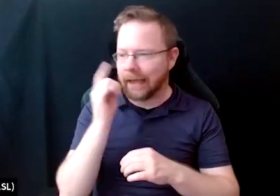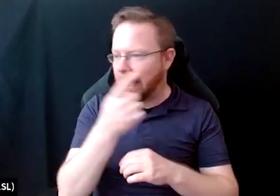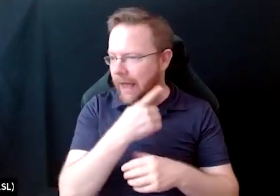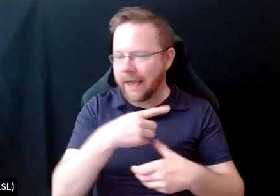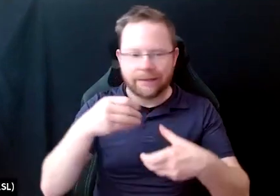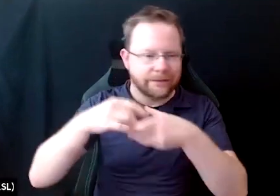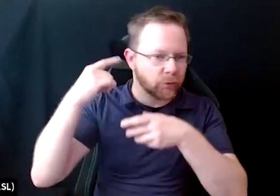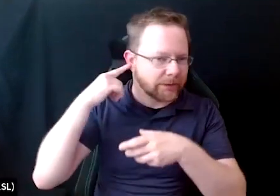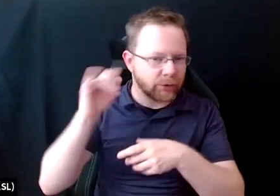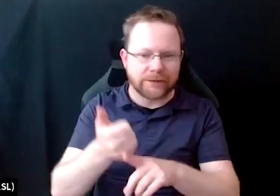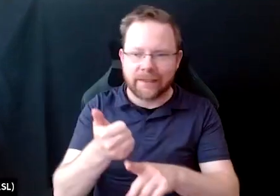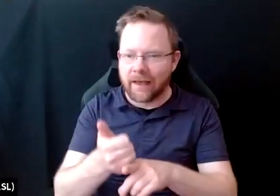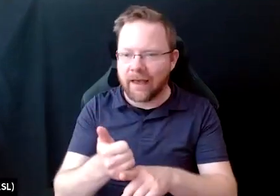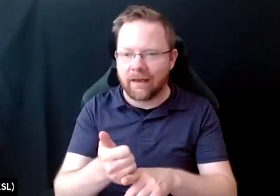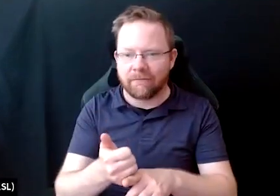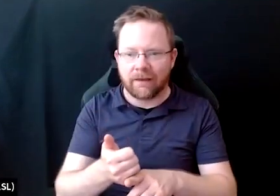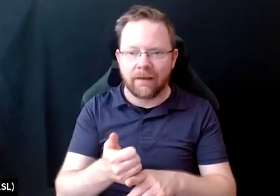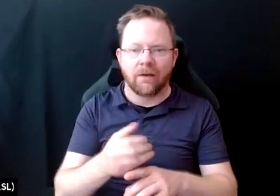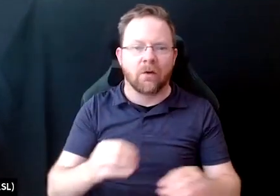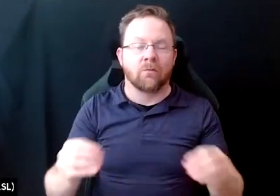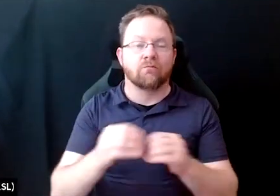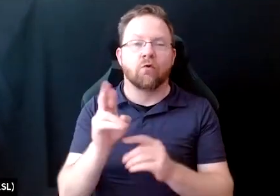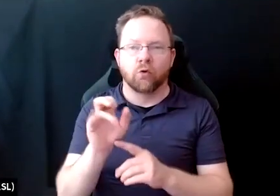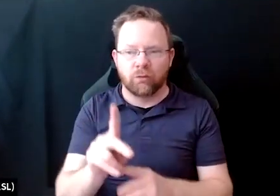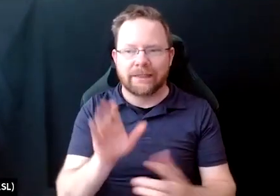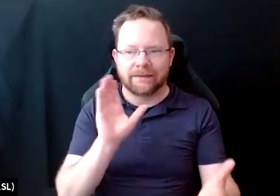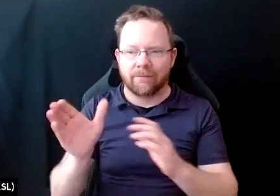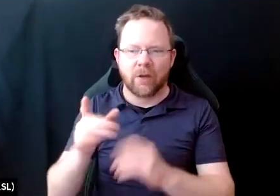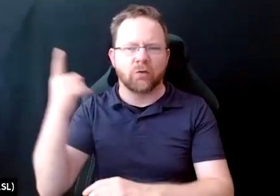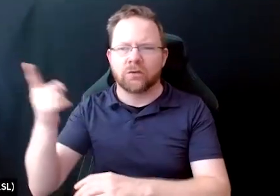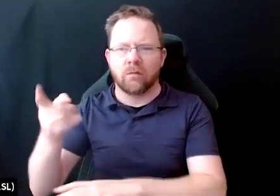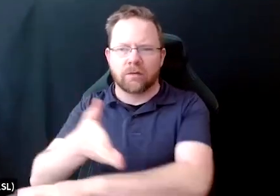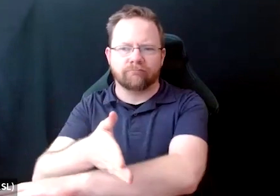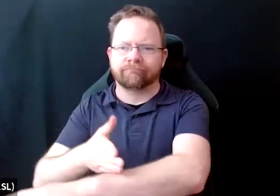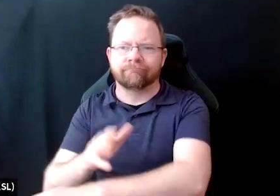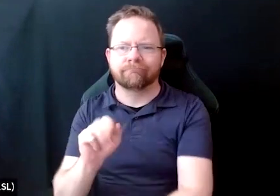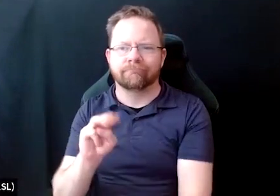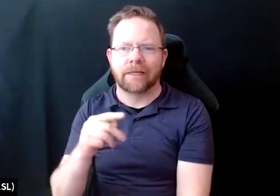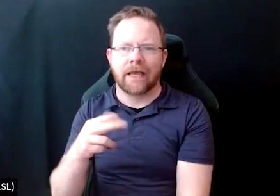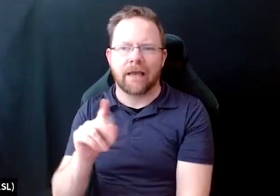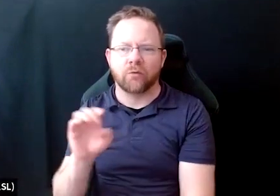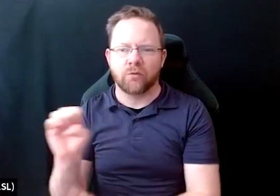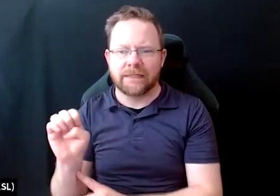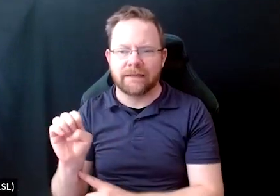I obviously will have a larger risk profile than an amputee because there are a lot of things that can happen to my body